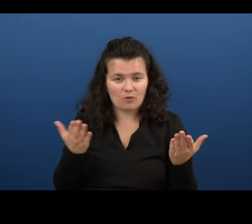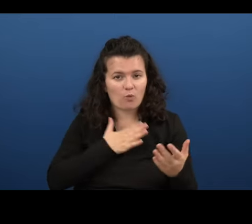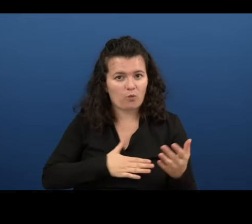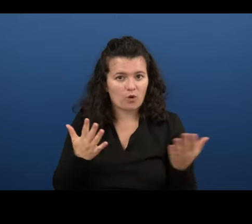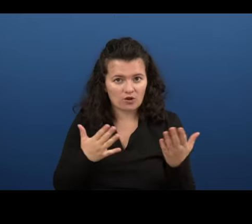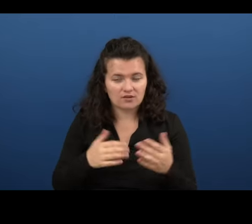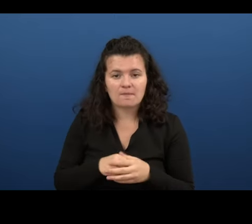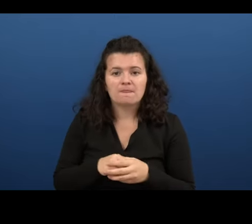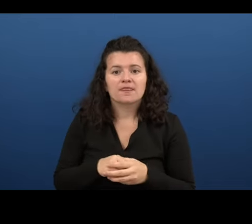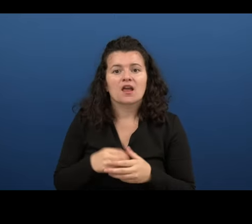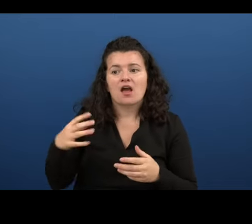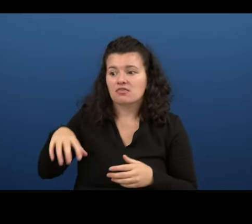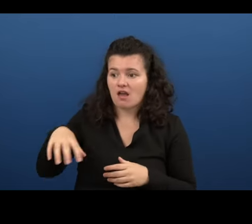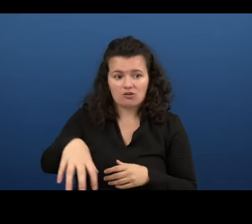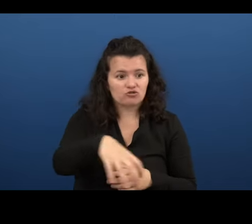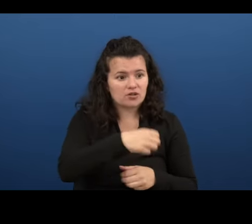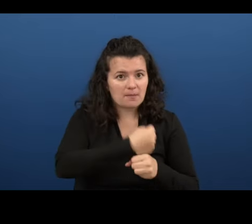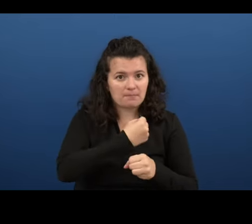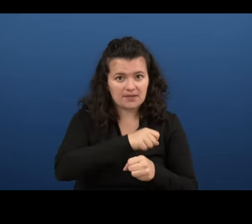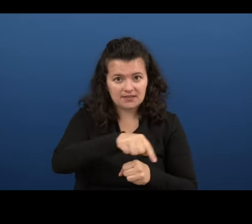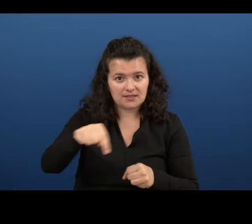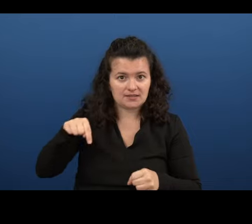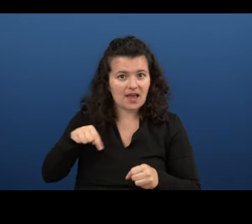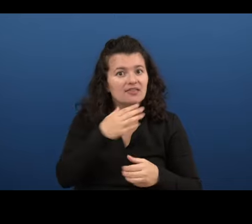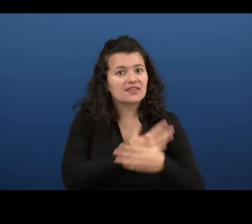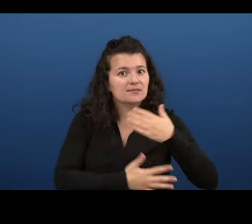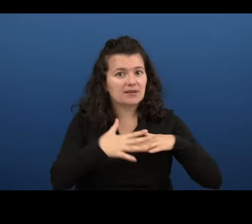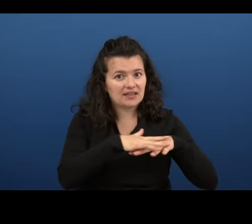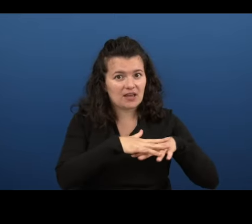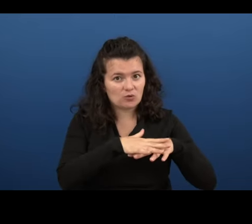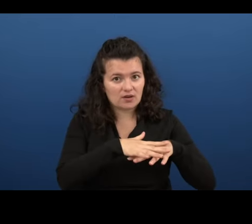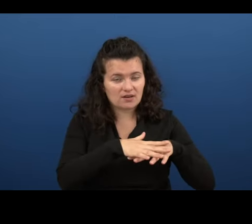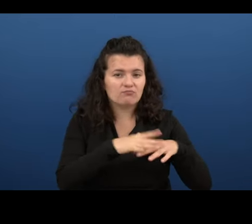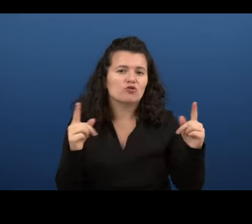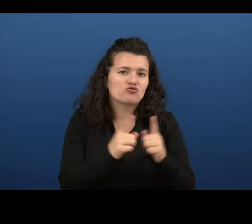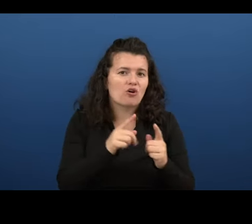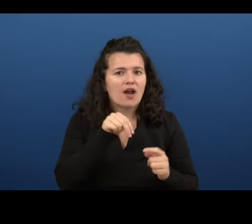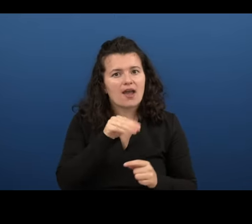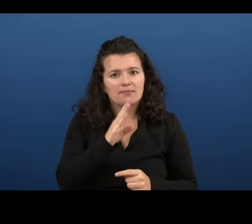the National Business and disability networks. 11:33:16 In short, and obedience, in Africa.